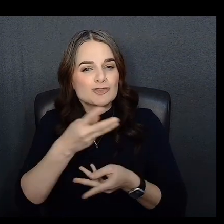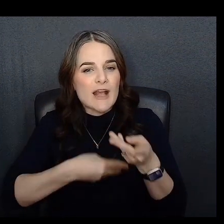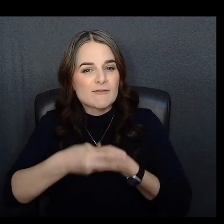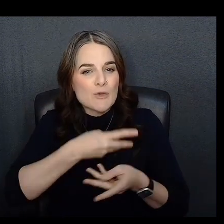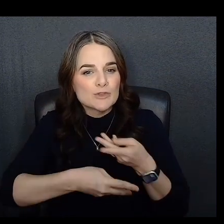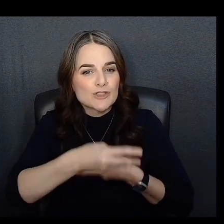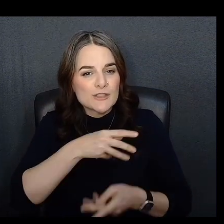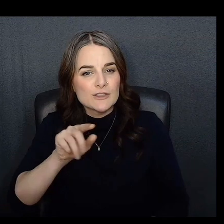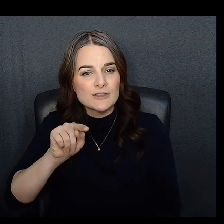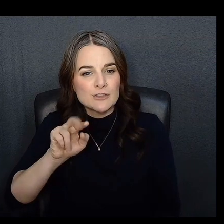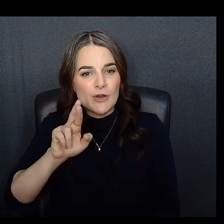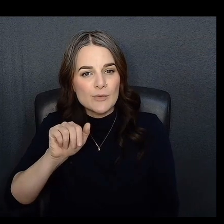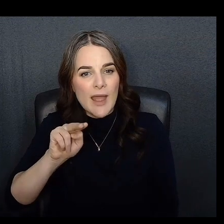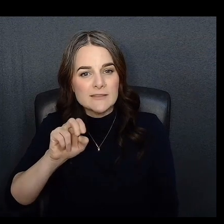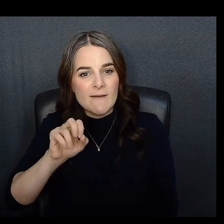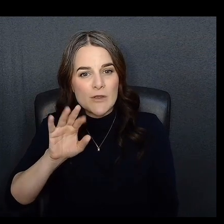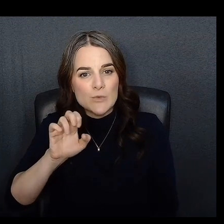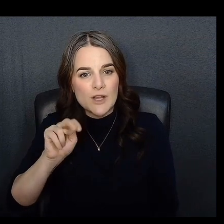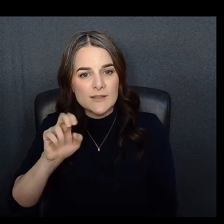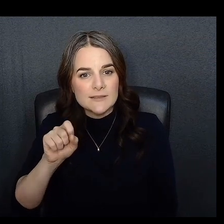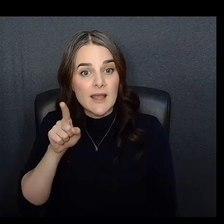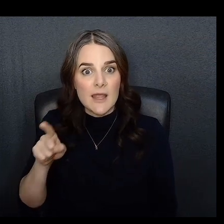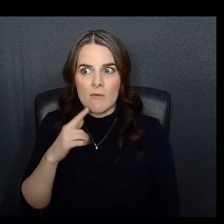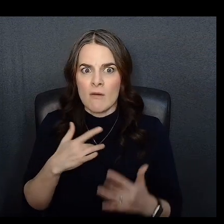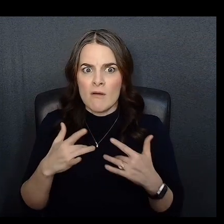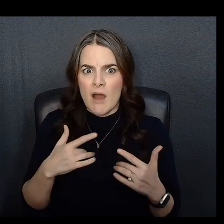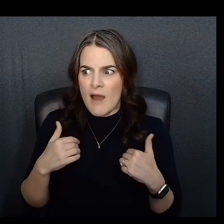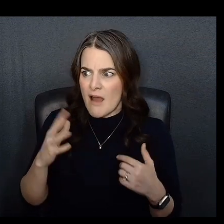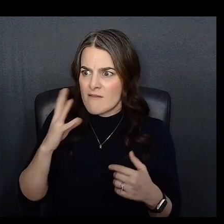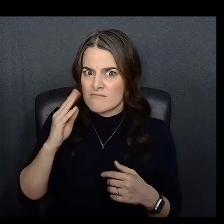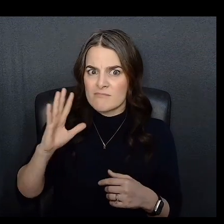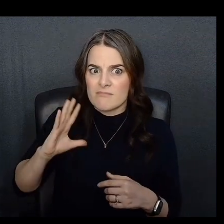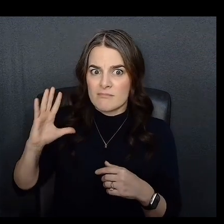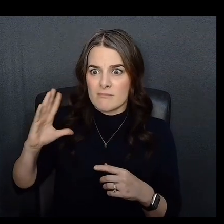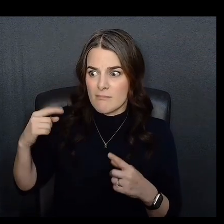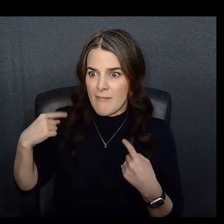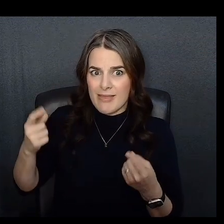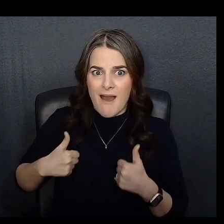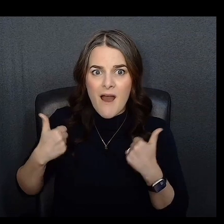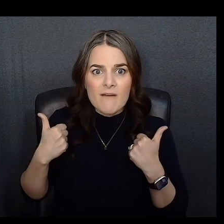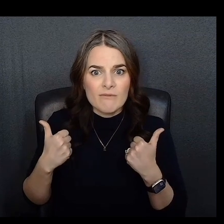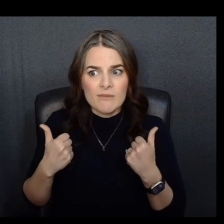had had blood transfusions throughout his life and wanted to know if this was something he needed to be able to talk about with his doctor.